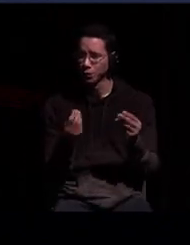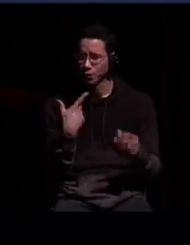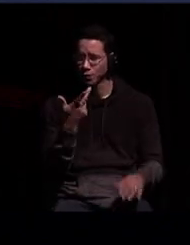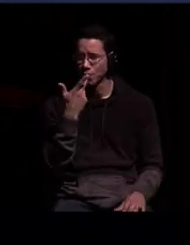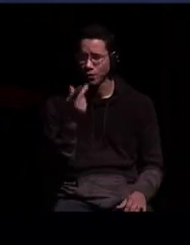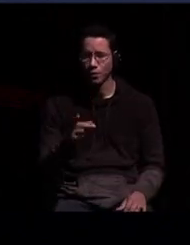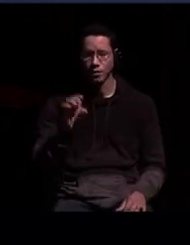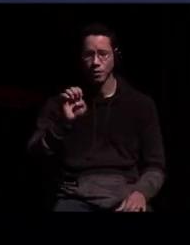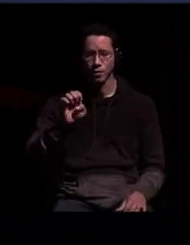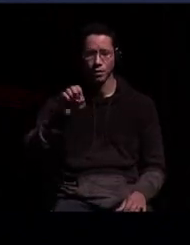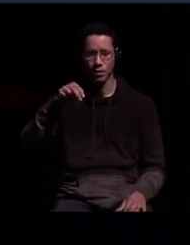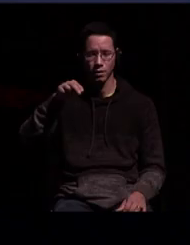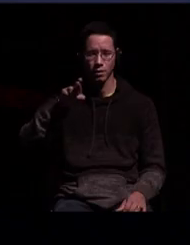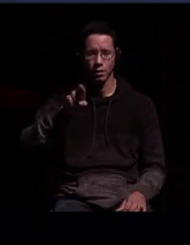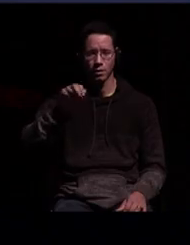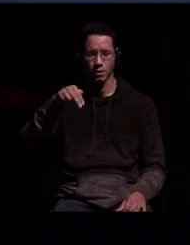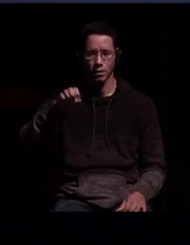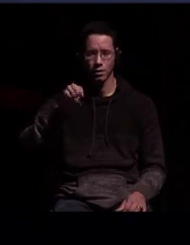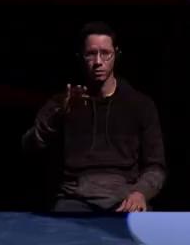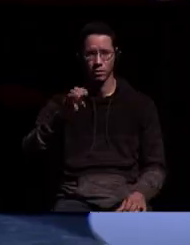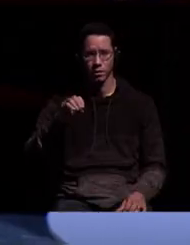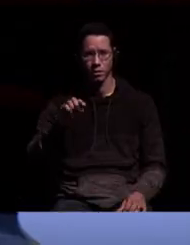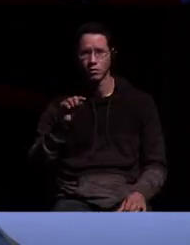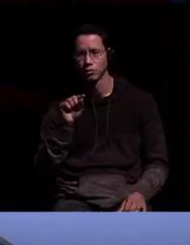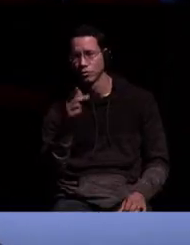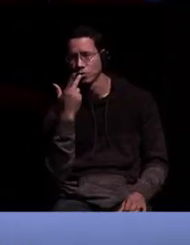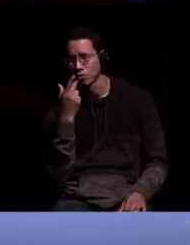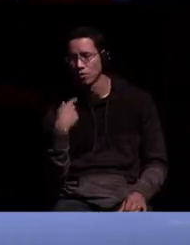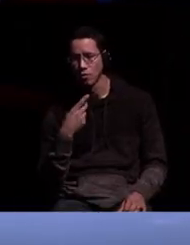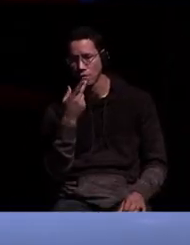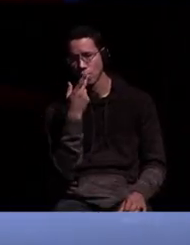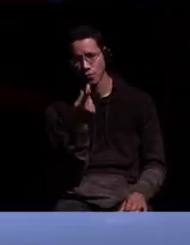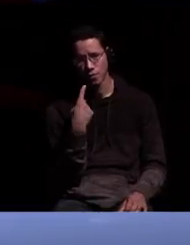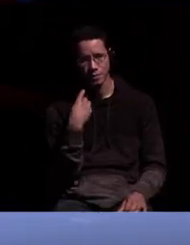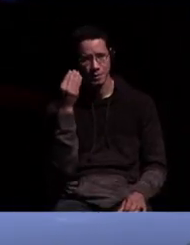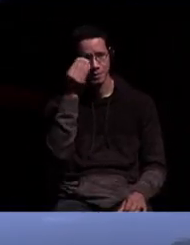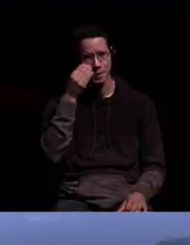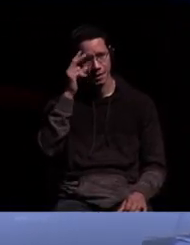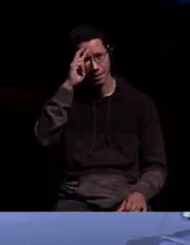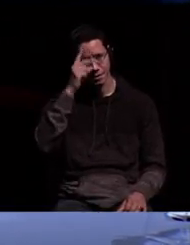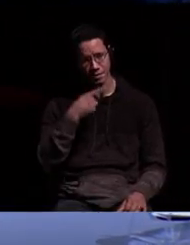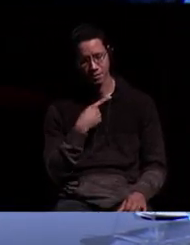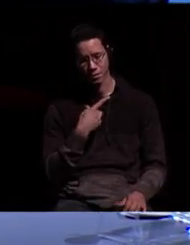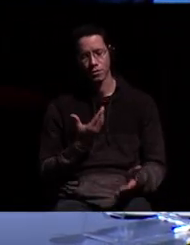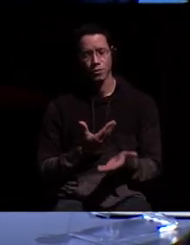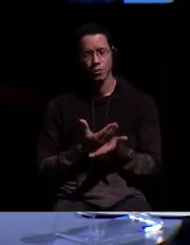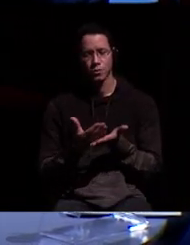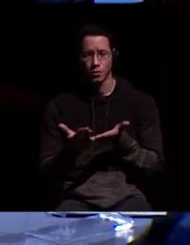that... and I speak based on my own experience. I began researching on gender tourism